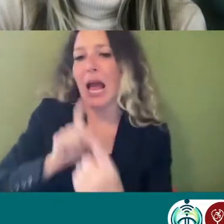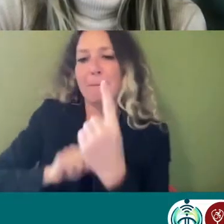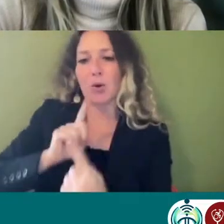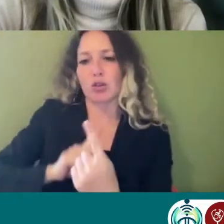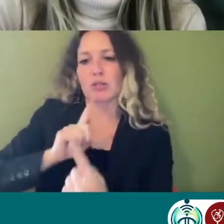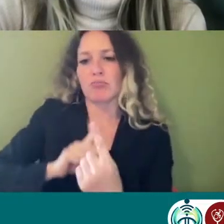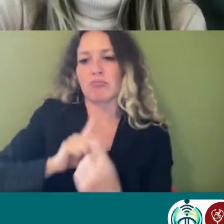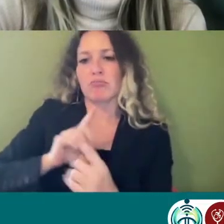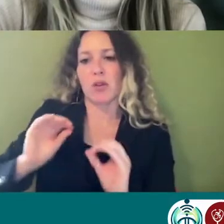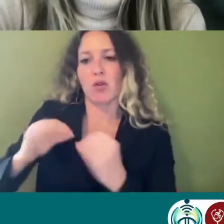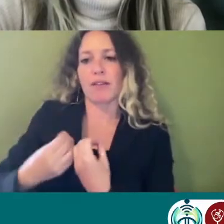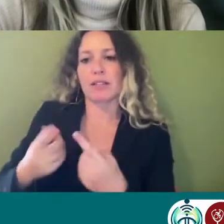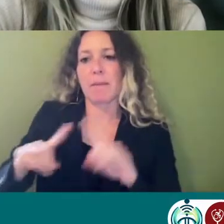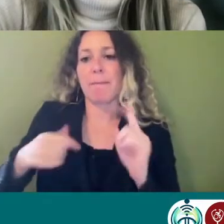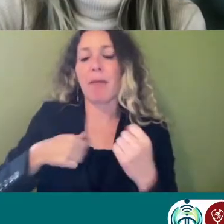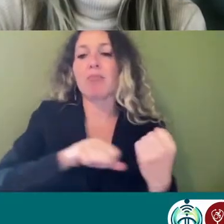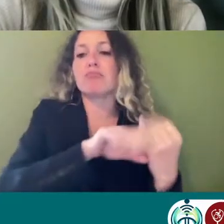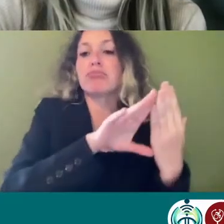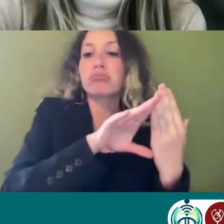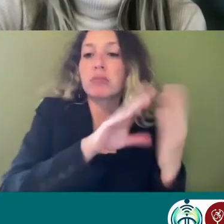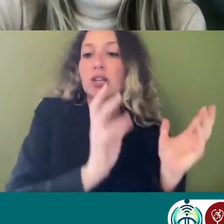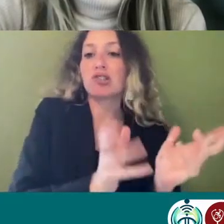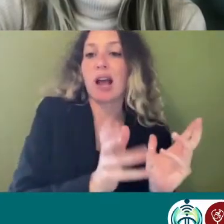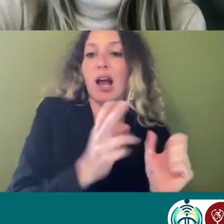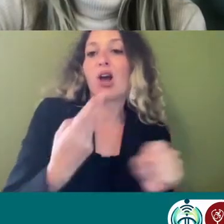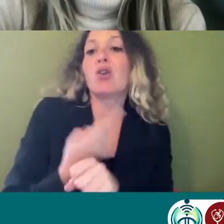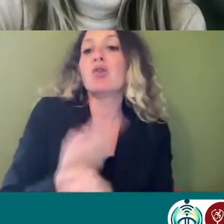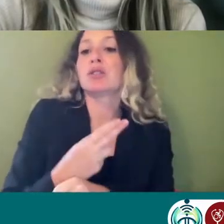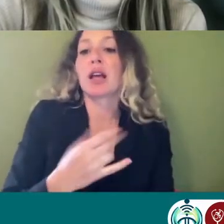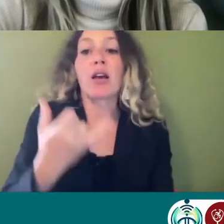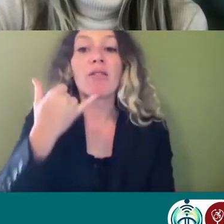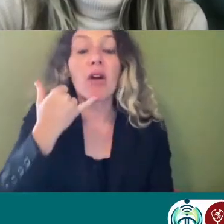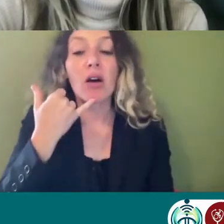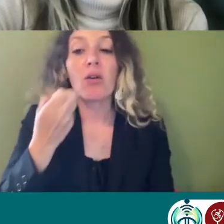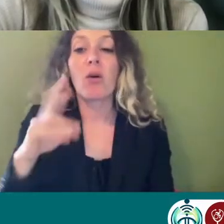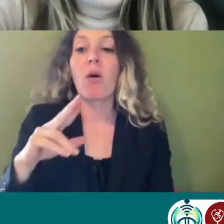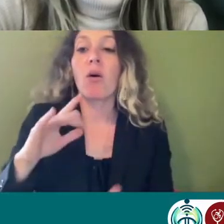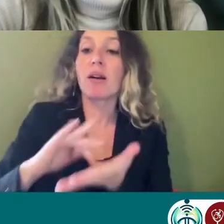but takes place over video chat using either a phone or a tablet, like an iPad or a computer.